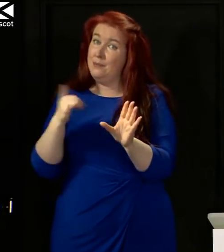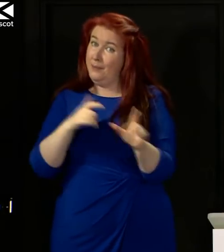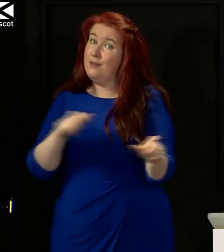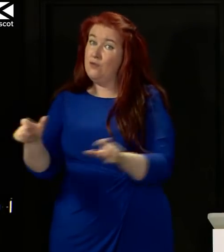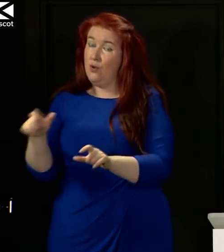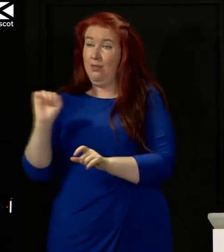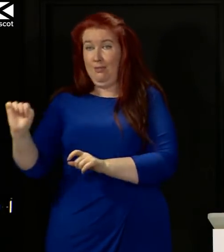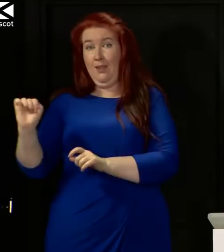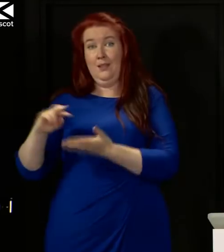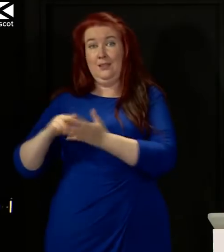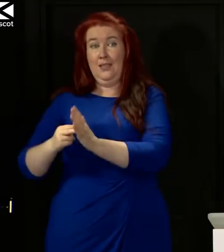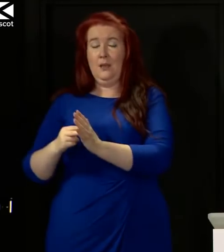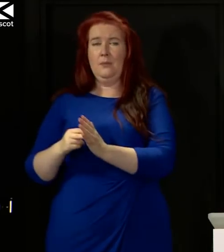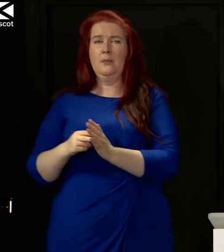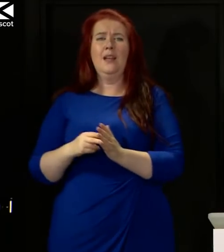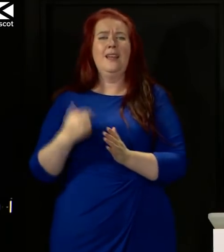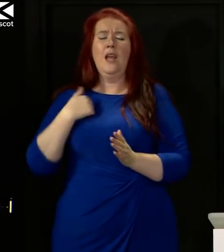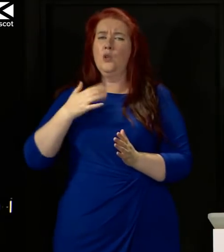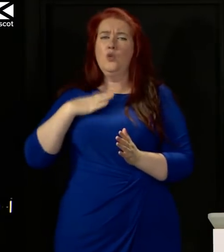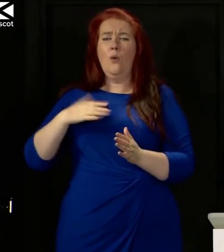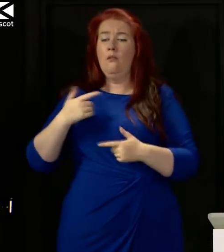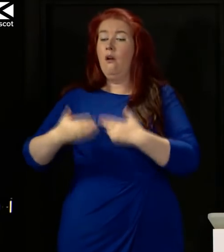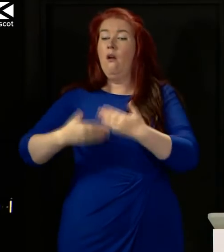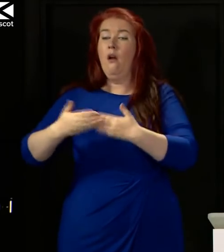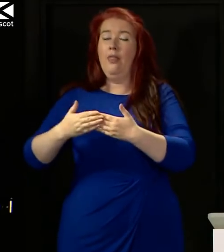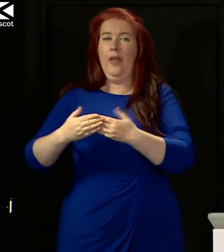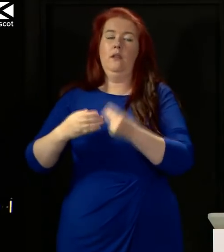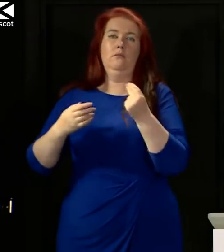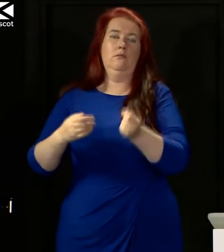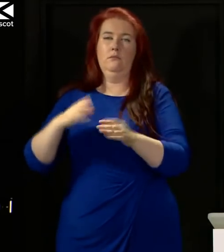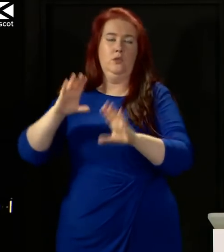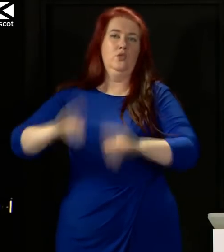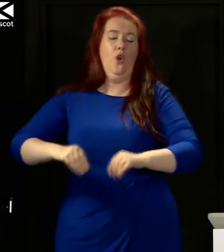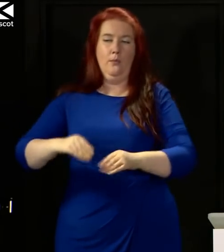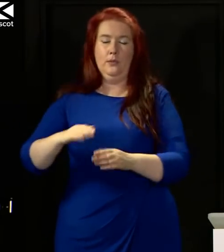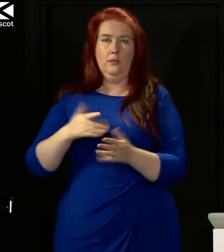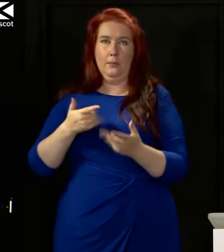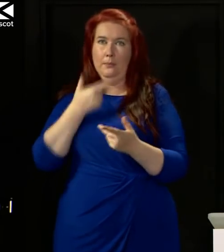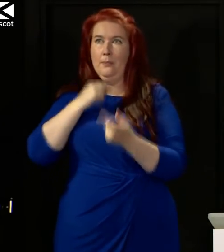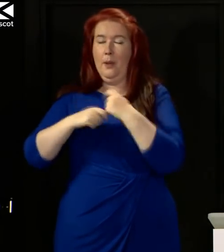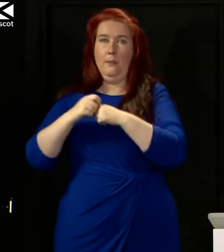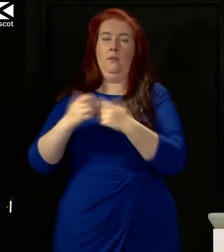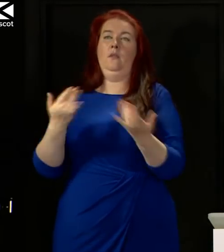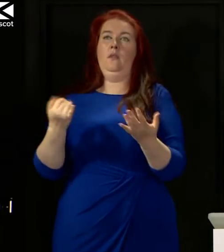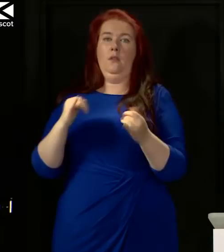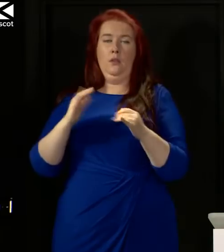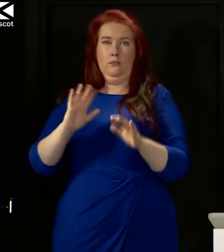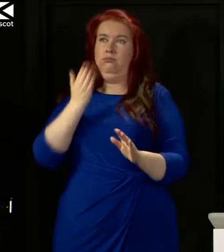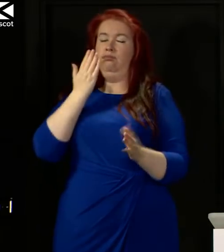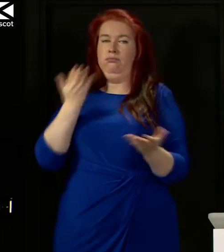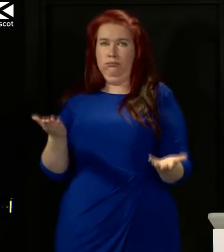that we avoid that cliff-edge. And while we want to see that support continue in general,